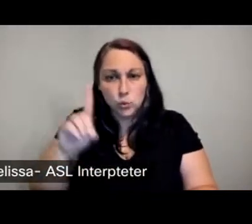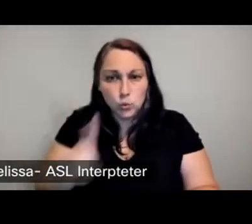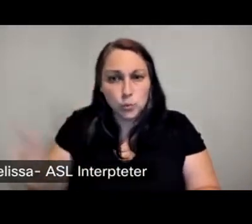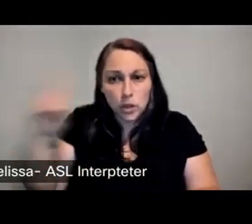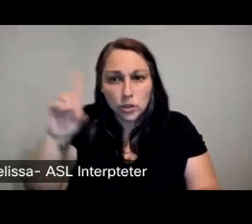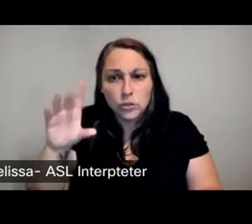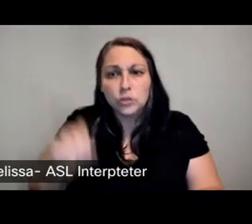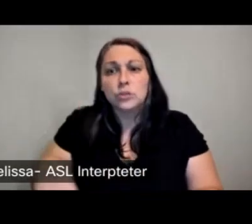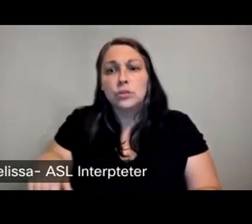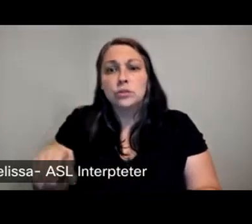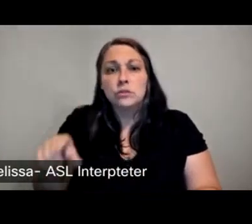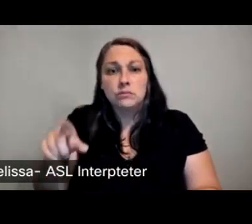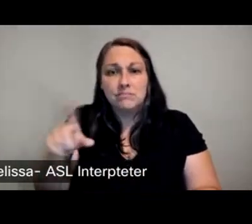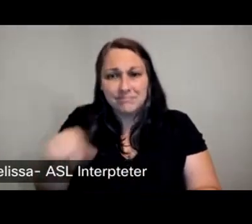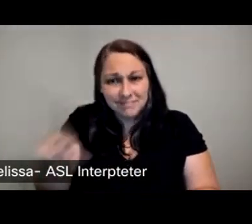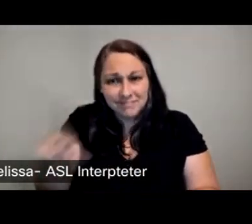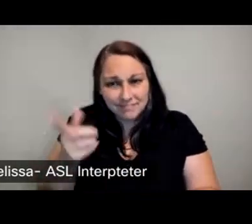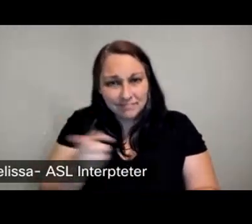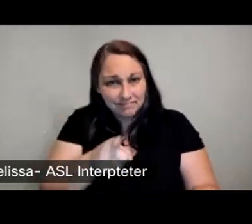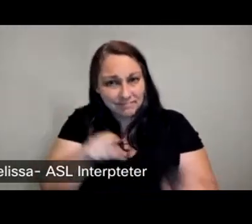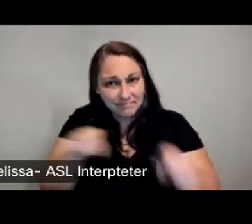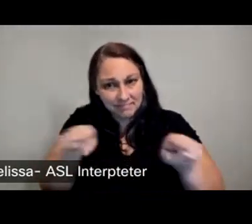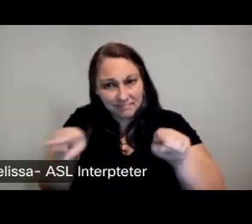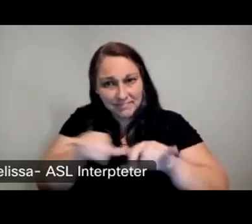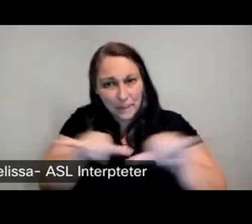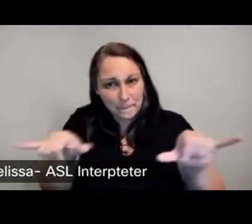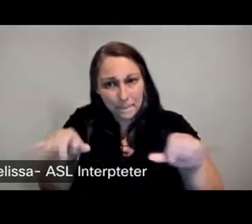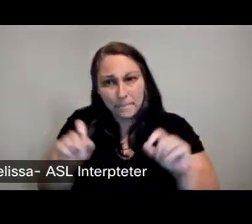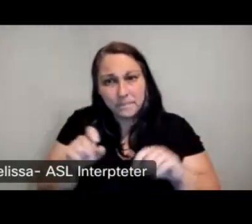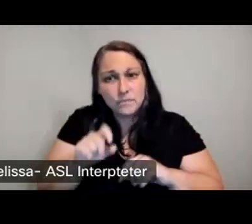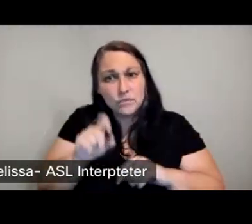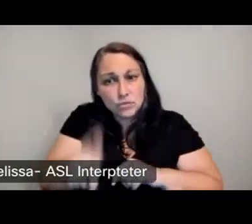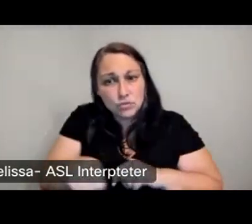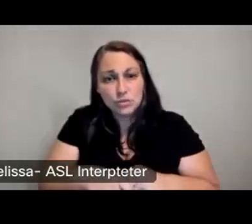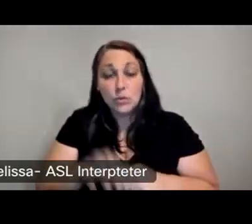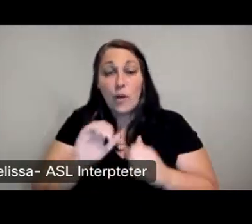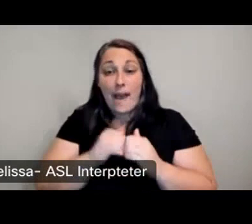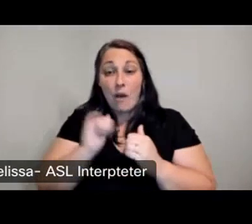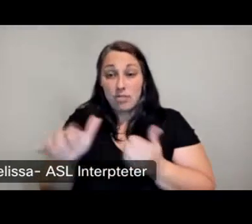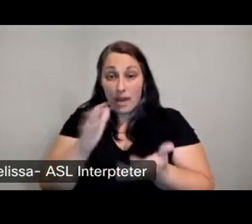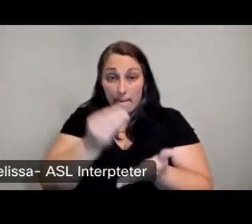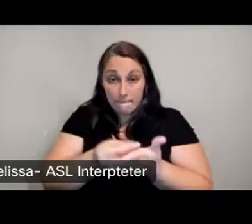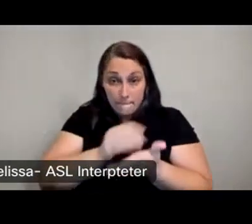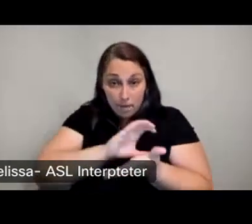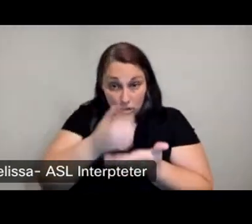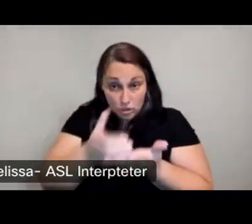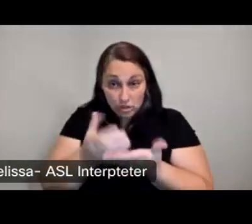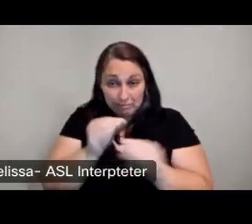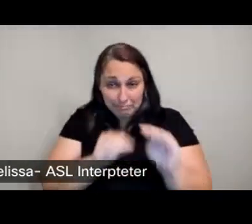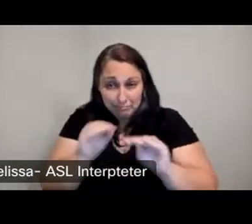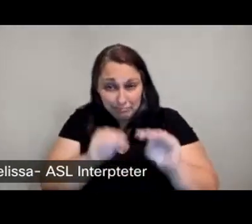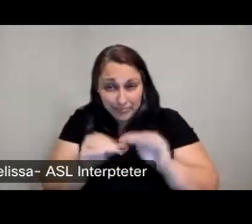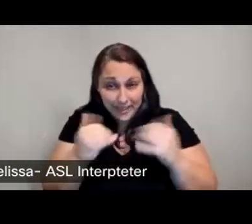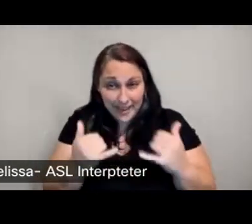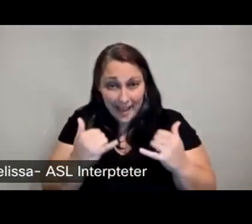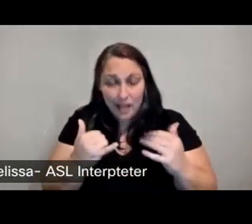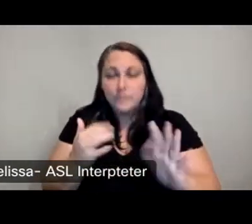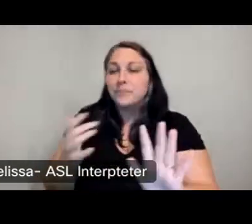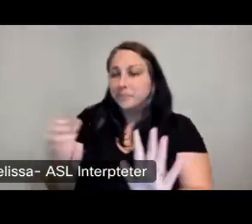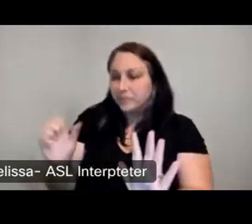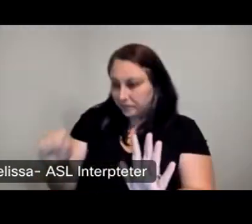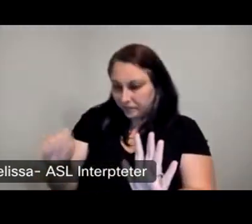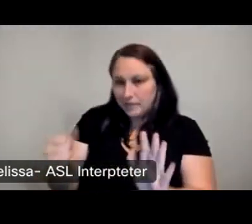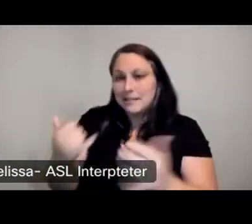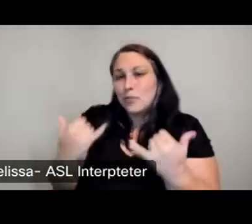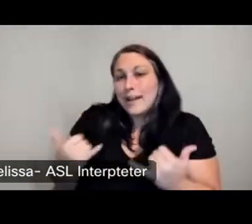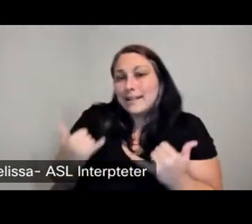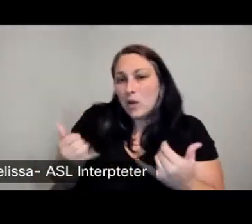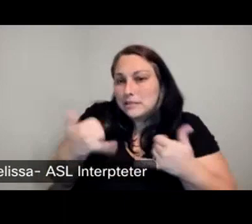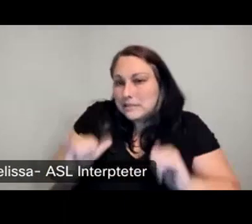most so how the budget was constructed in so we welcome the comments Gary from the comments but